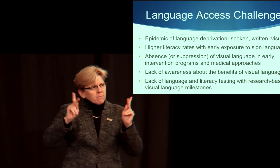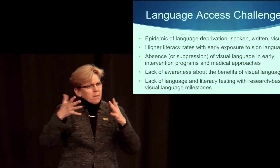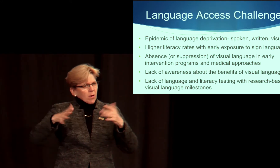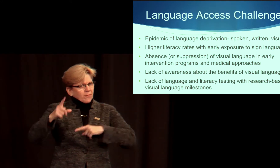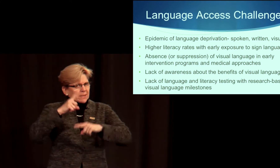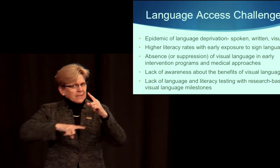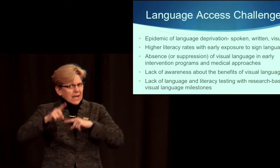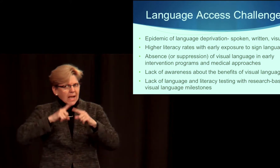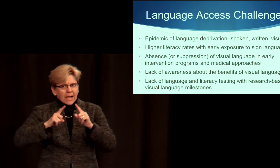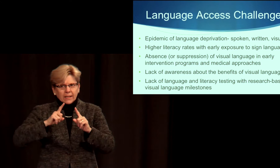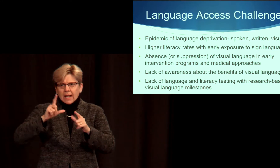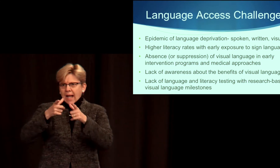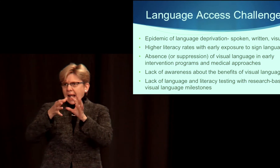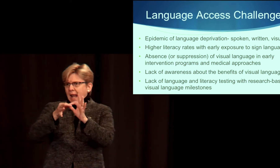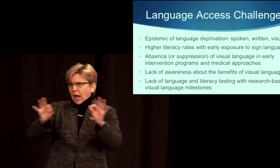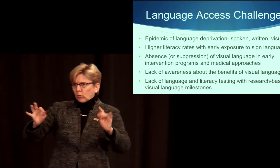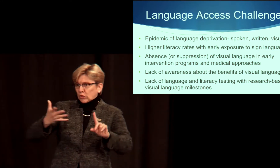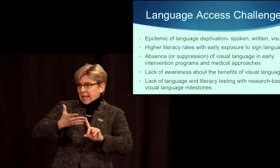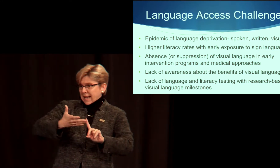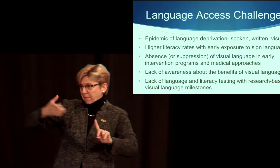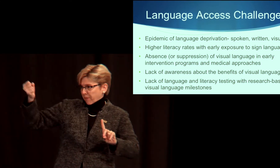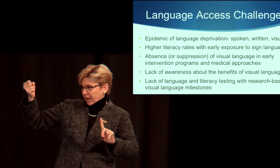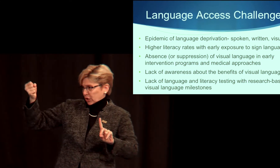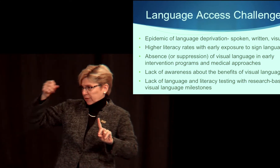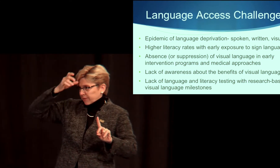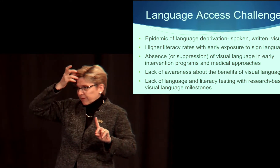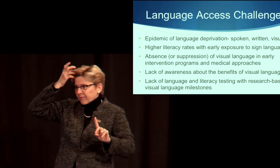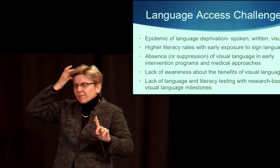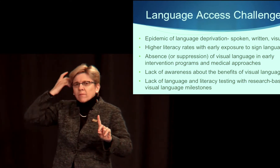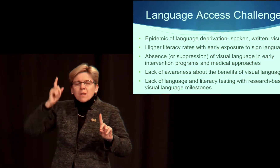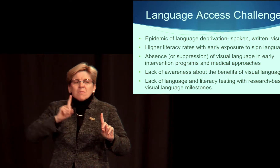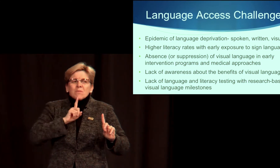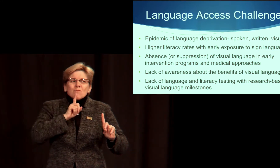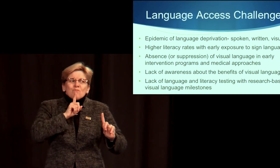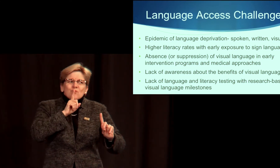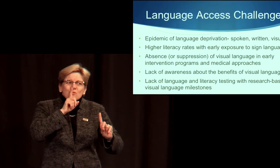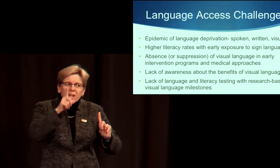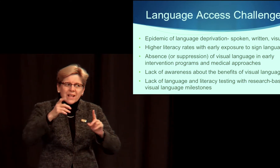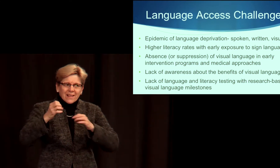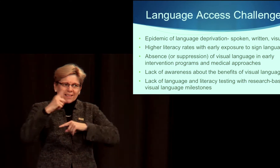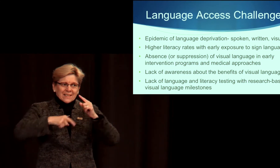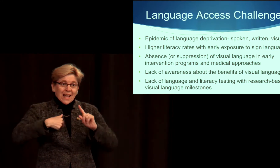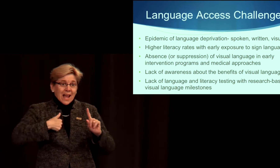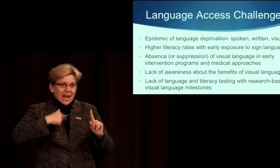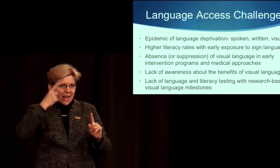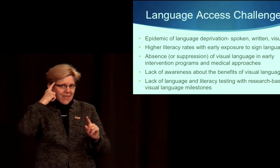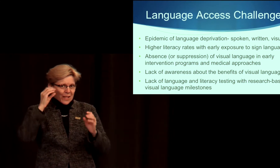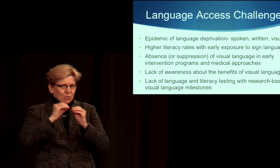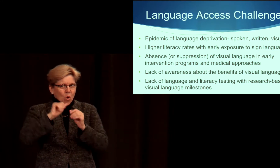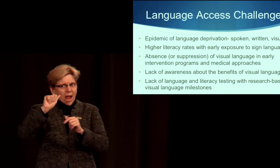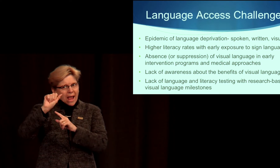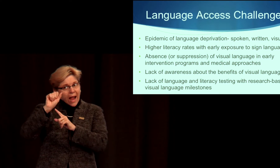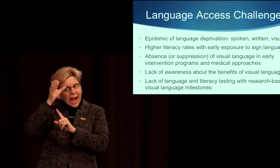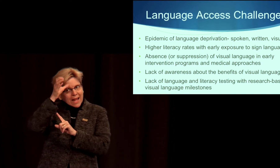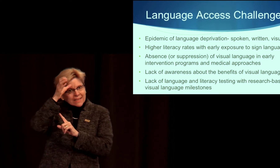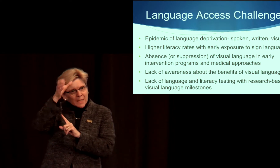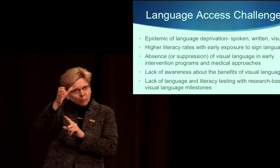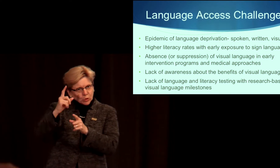A lot of people sign the idea of language deprivation this way and we talked a little bit about that concept.